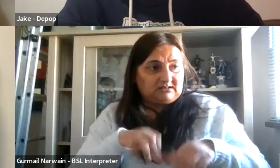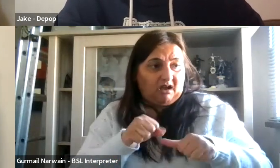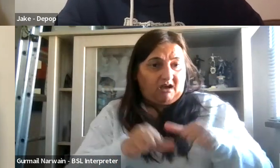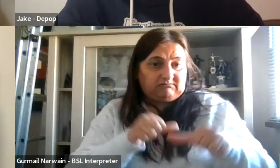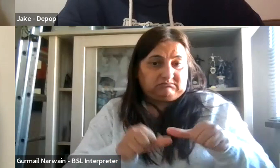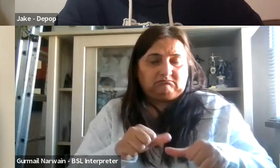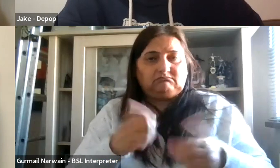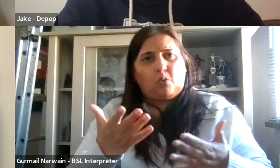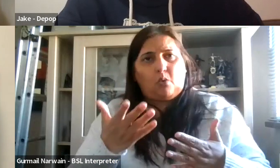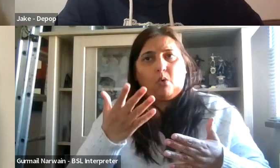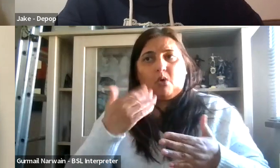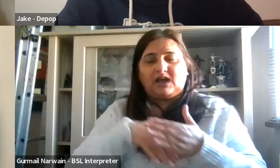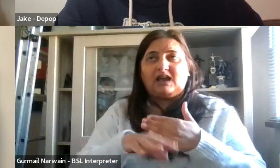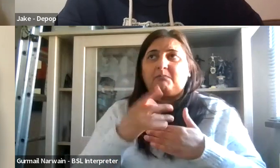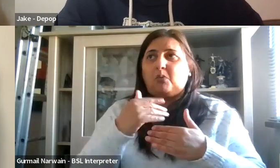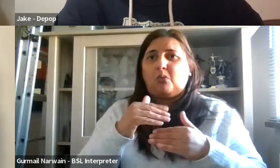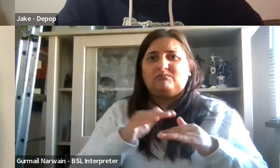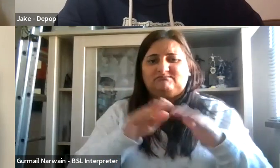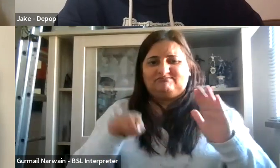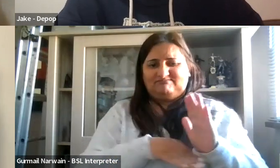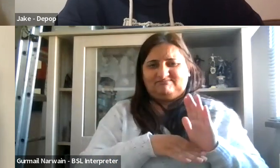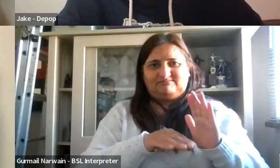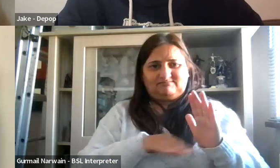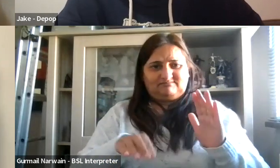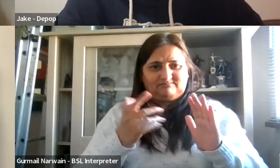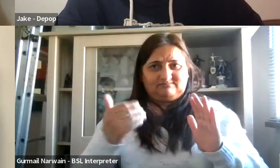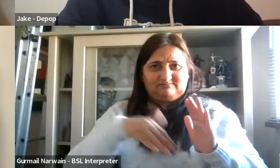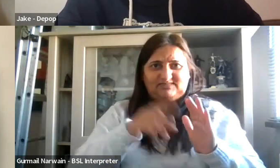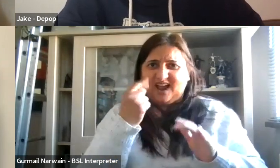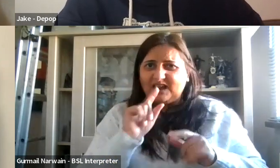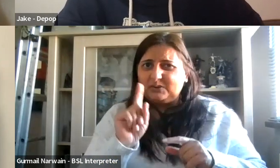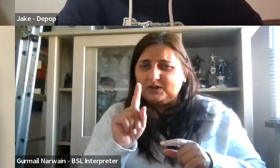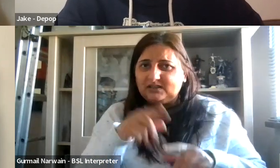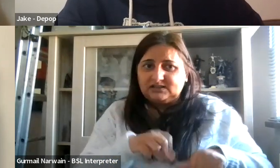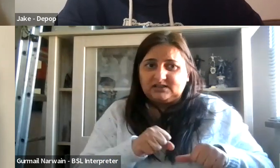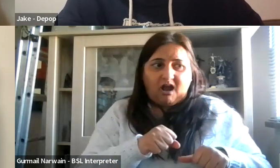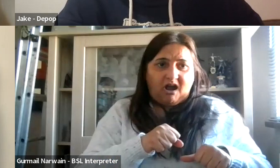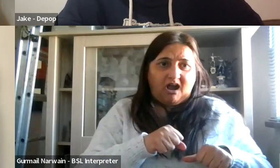Or can they? Can. They come in at sort of a more entry level, and and really start from from the beginning?